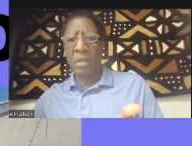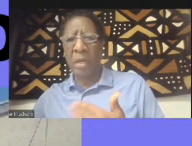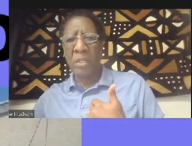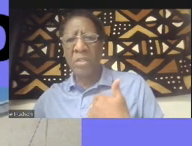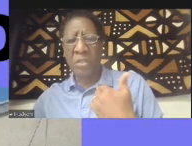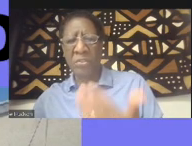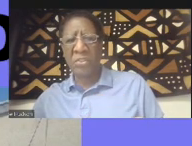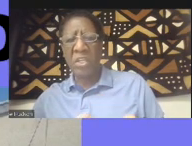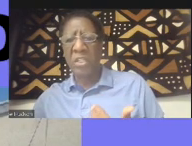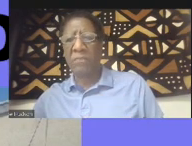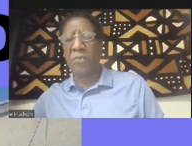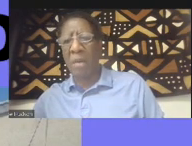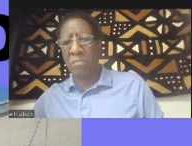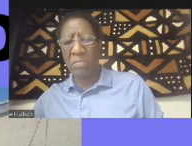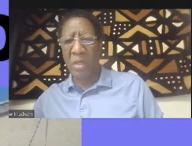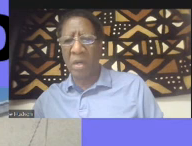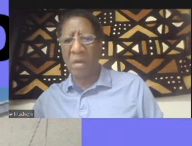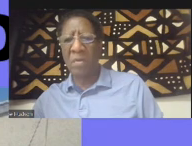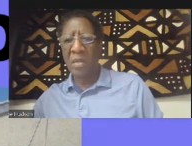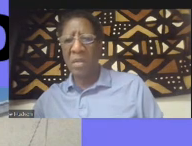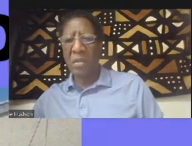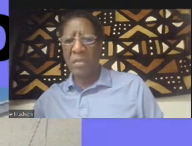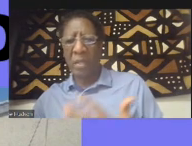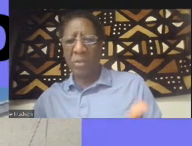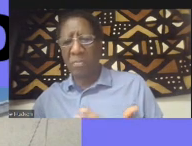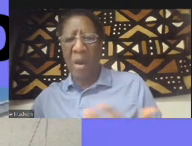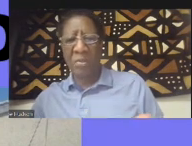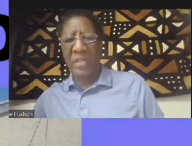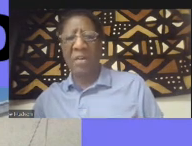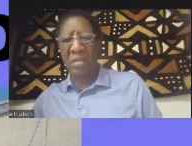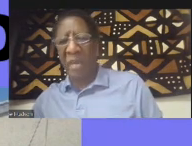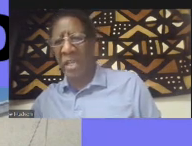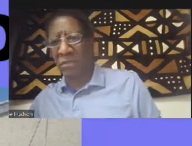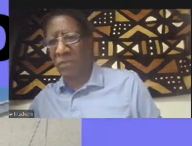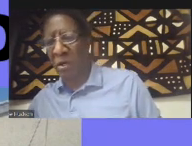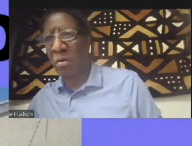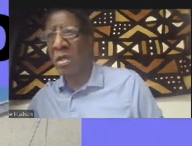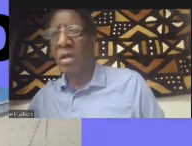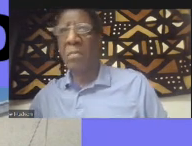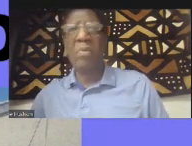And these are scenes from that little small town in Mansfield.